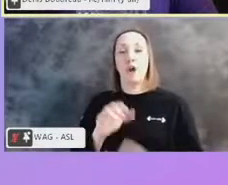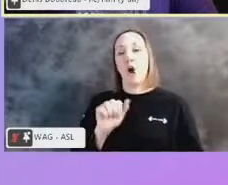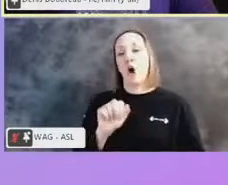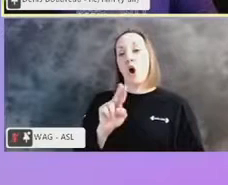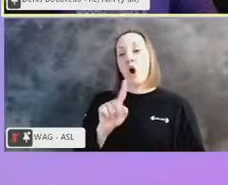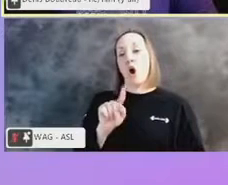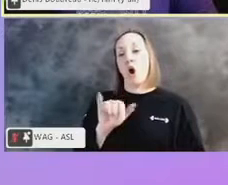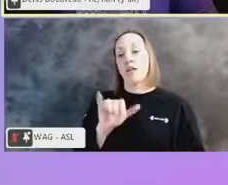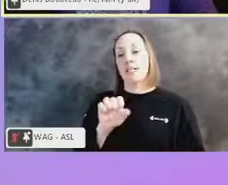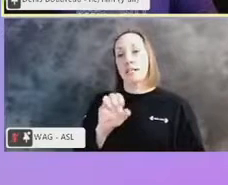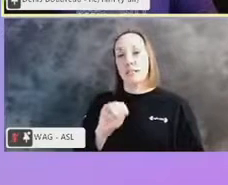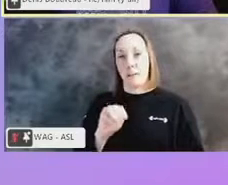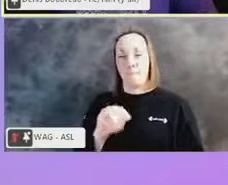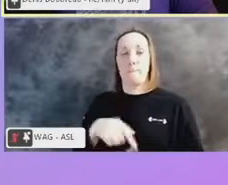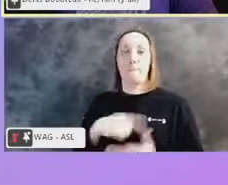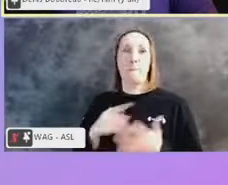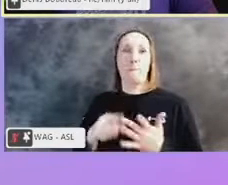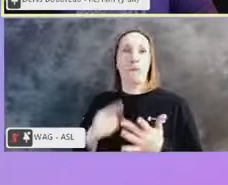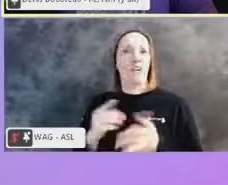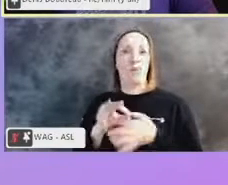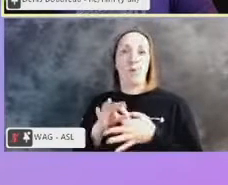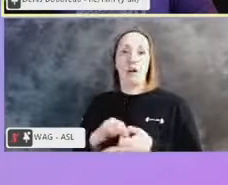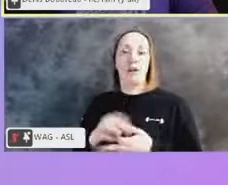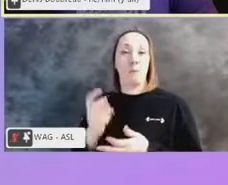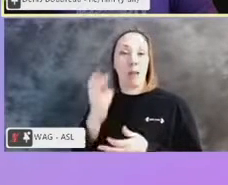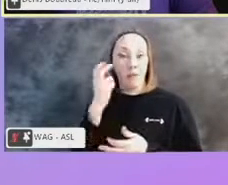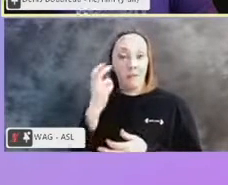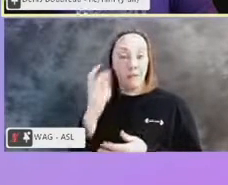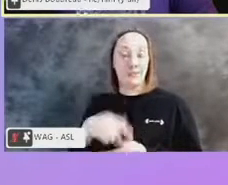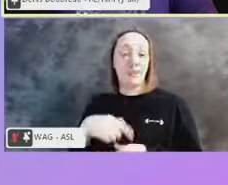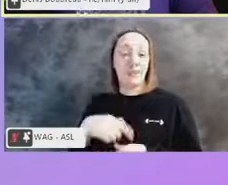vestibular disorders. Emotion systems. Another one that